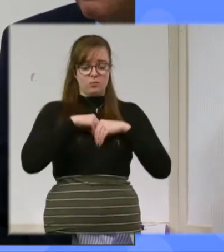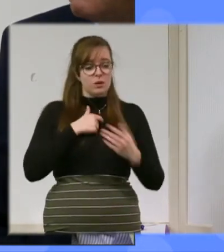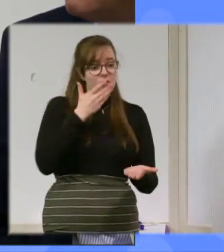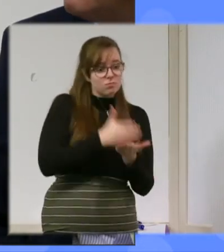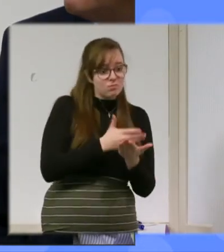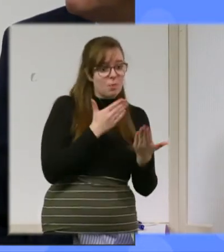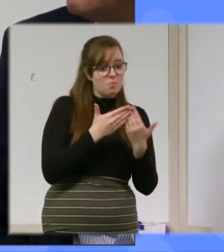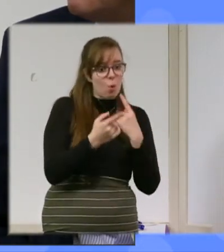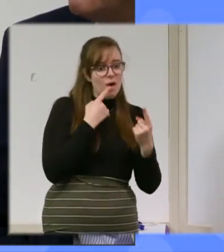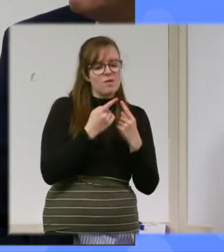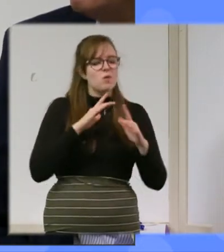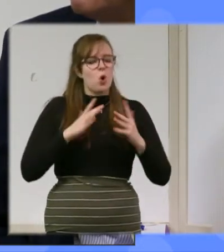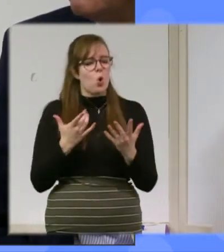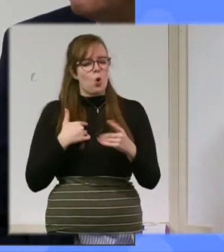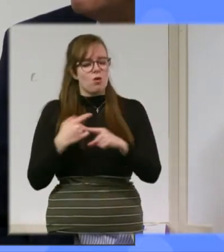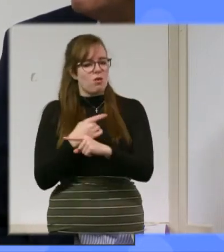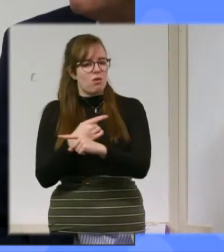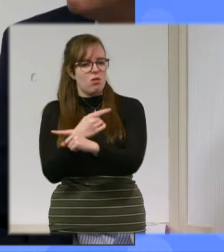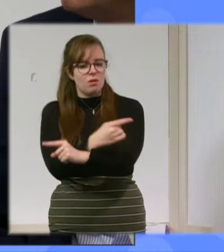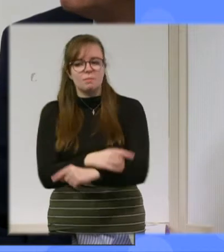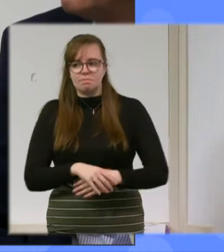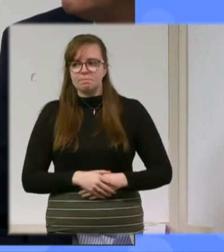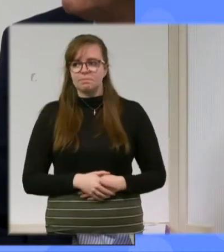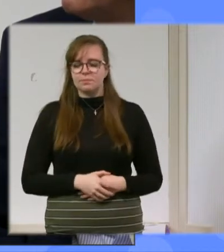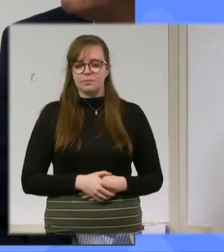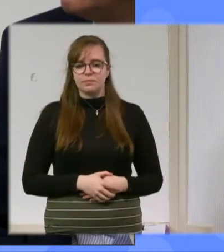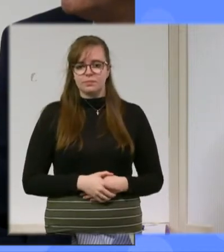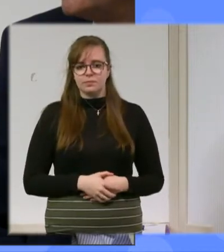ill-informed just because they're kind of the propensity for kind of fake news